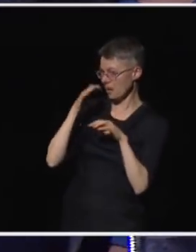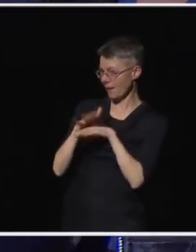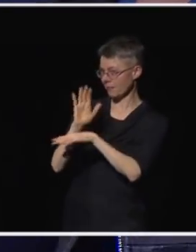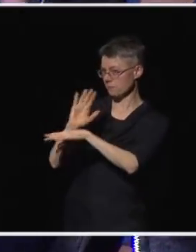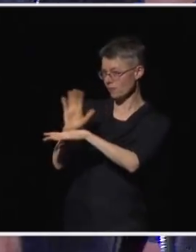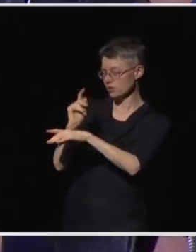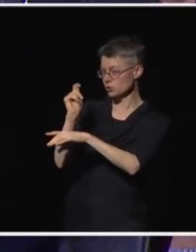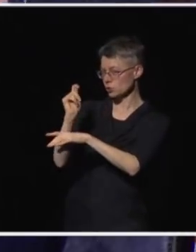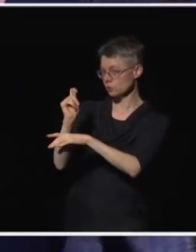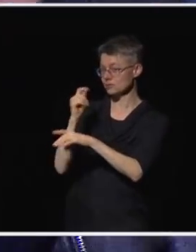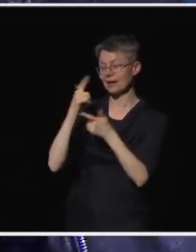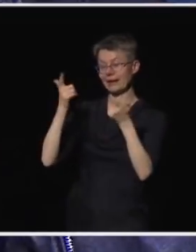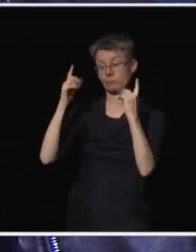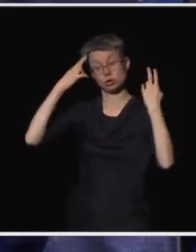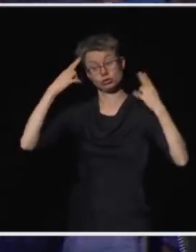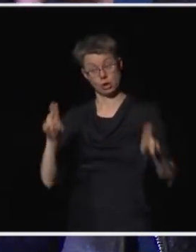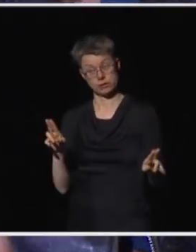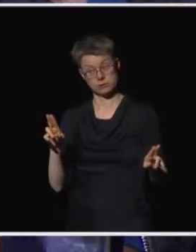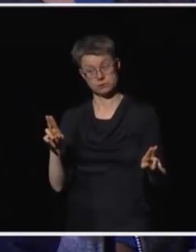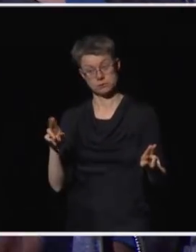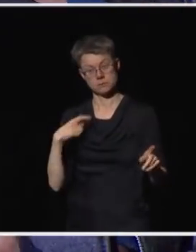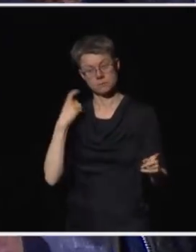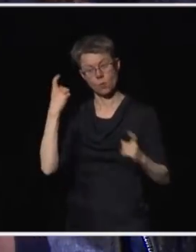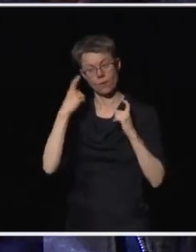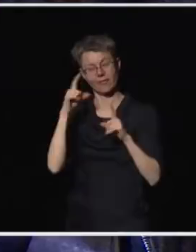And I was wondering what you think the cultural impact would